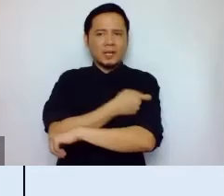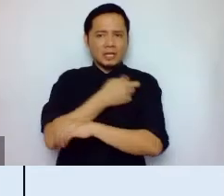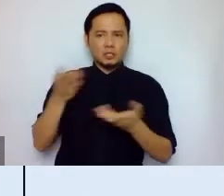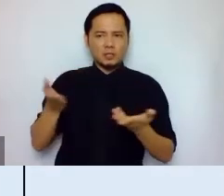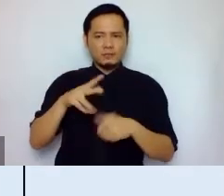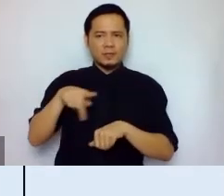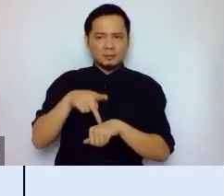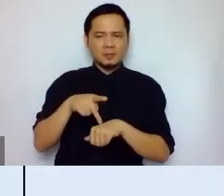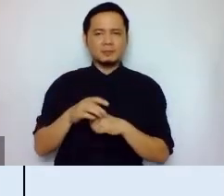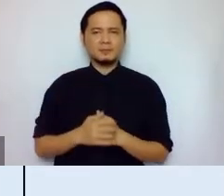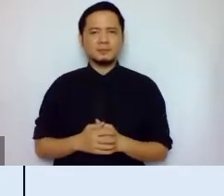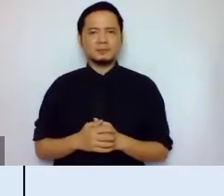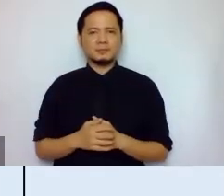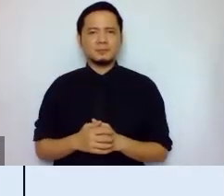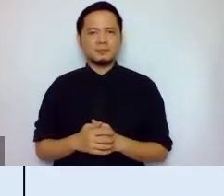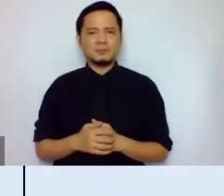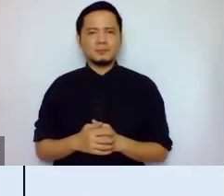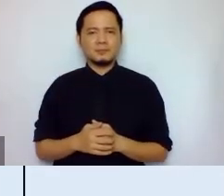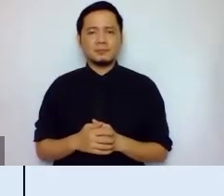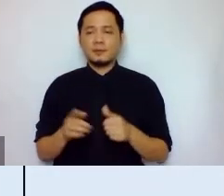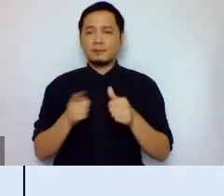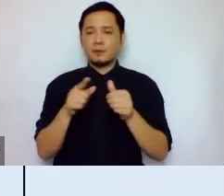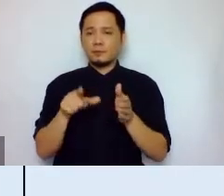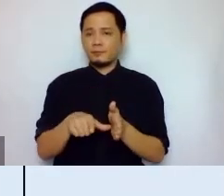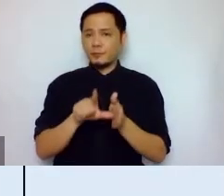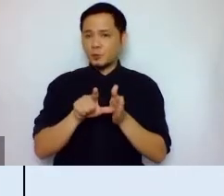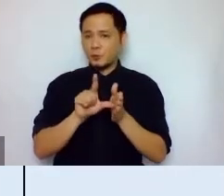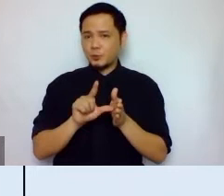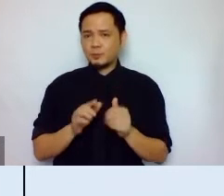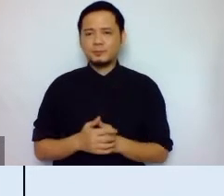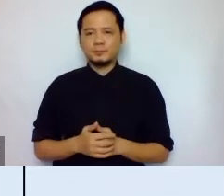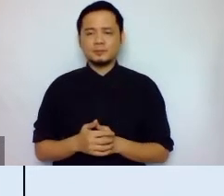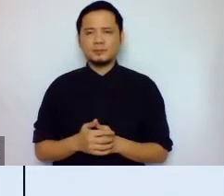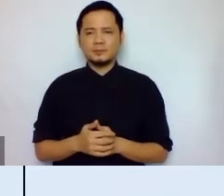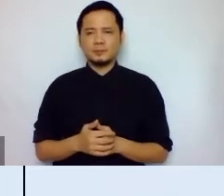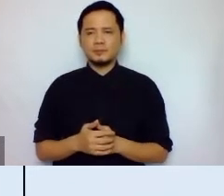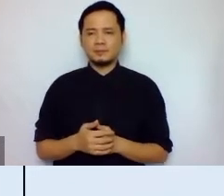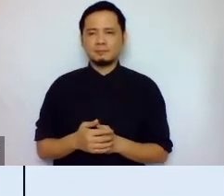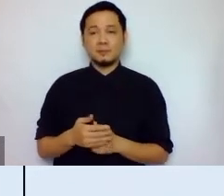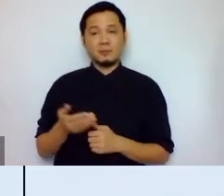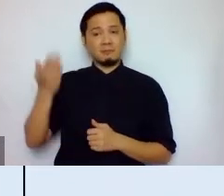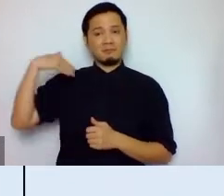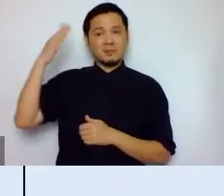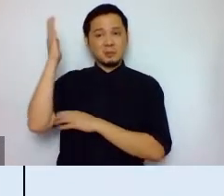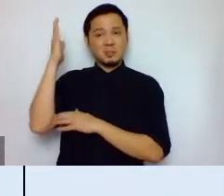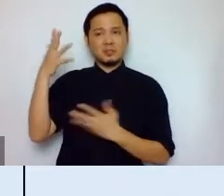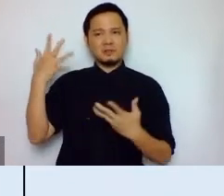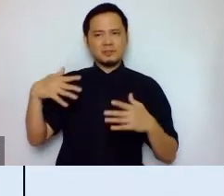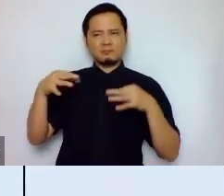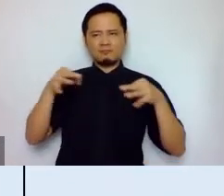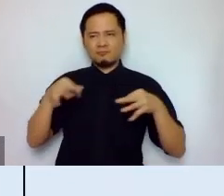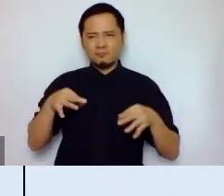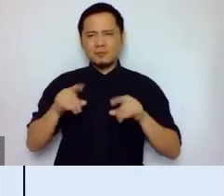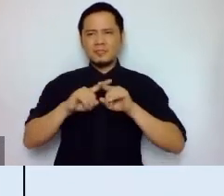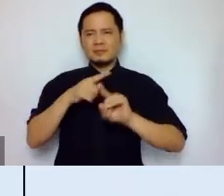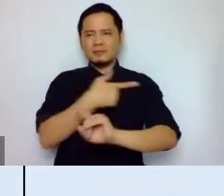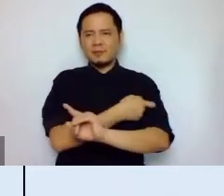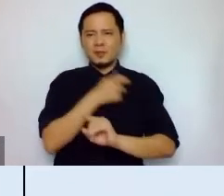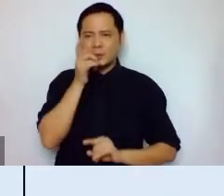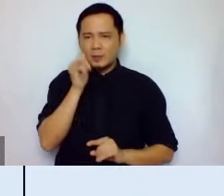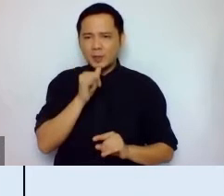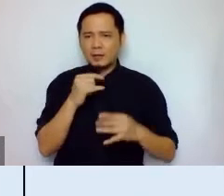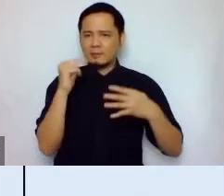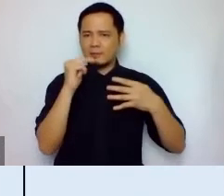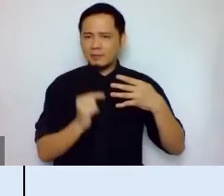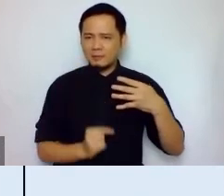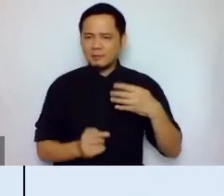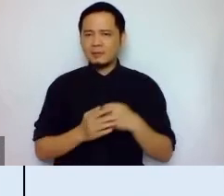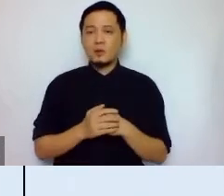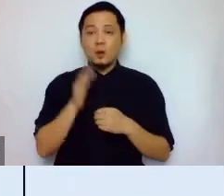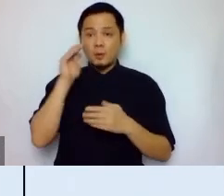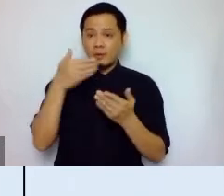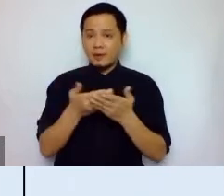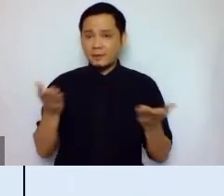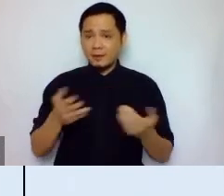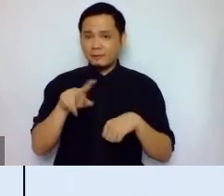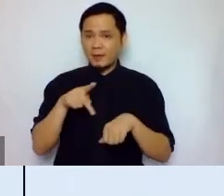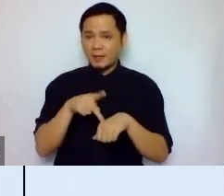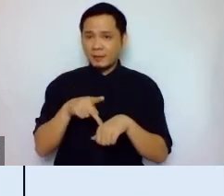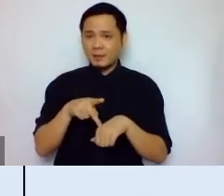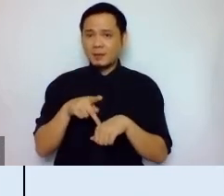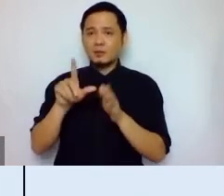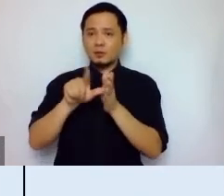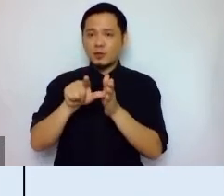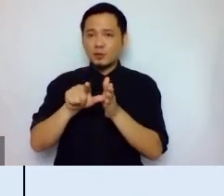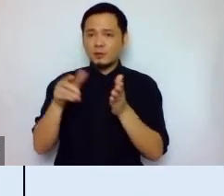Just a few reviews and our speakers earlier mentioned that this is the whole of our expected COVID-19 vaccines to come for the Philippines.